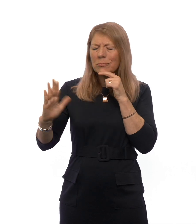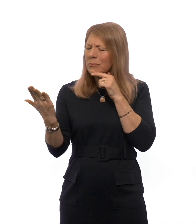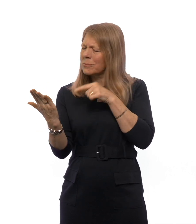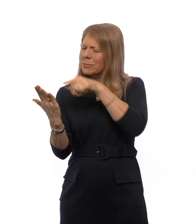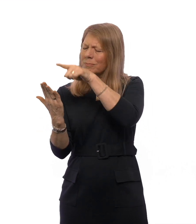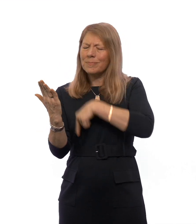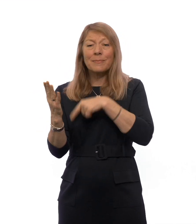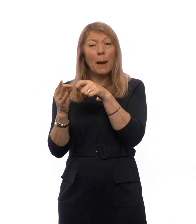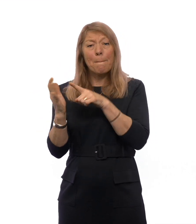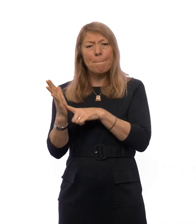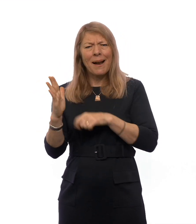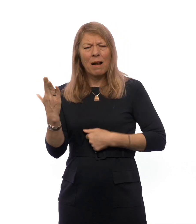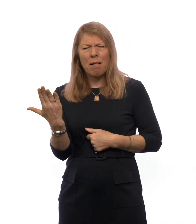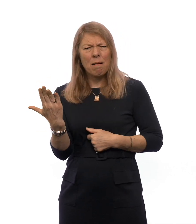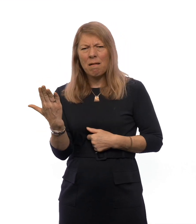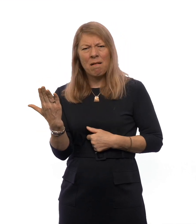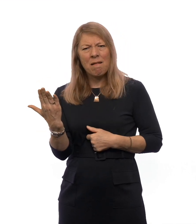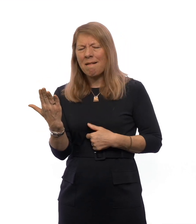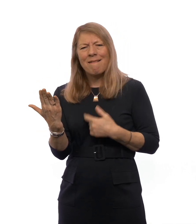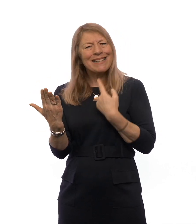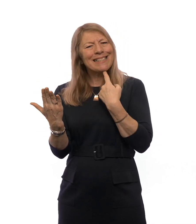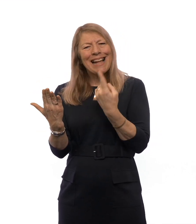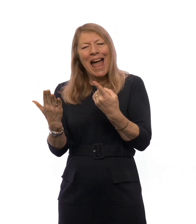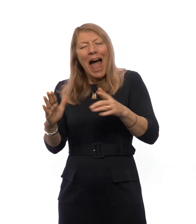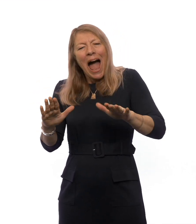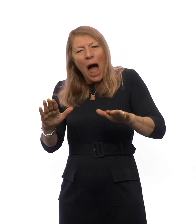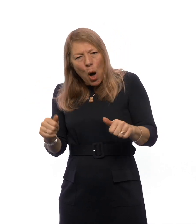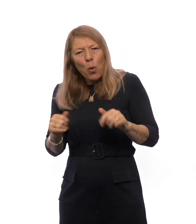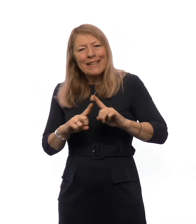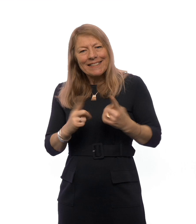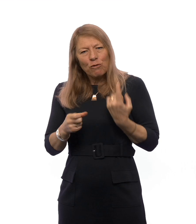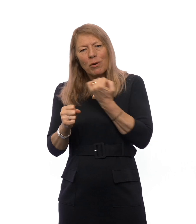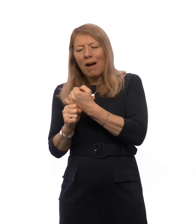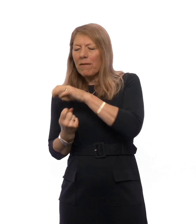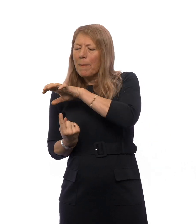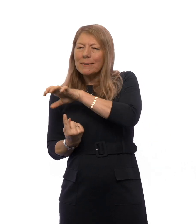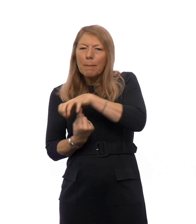governance and delivery mechanisms to enable, for example, a joined-up approach to implementation